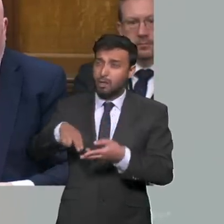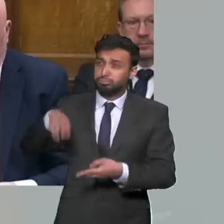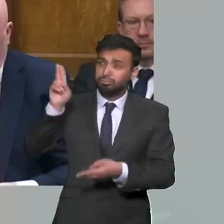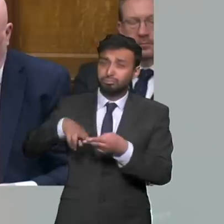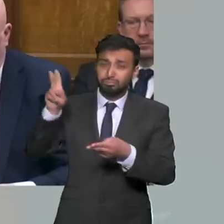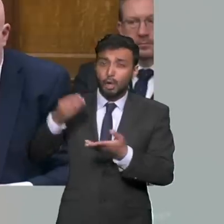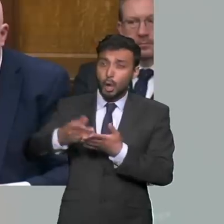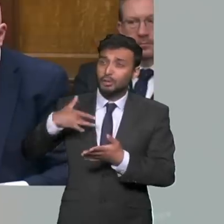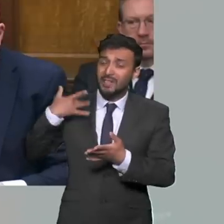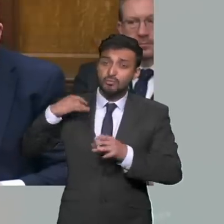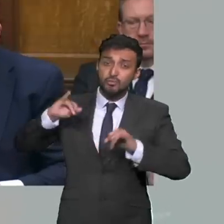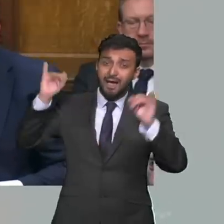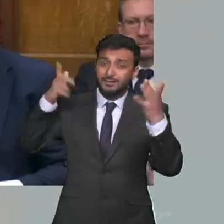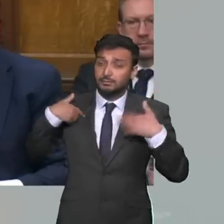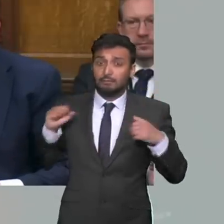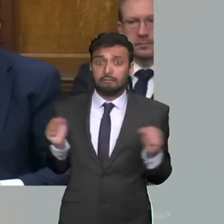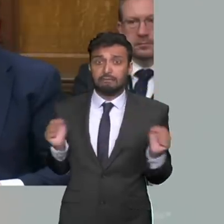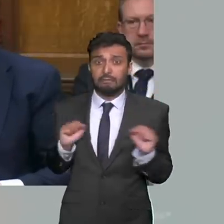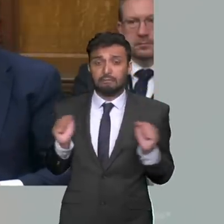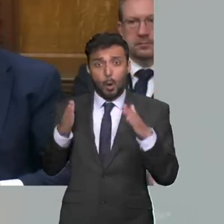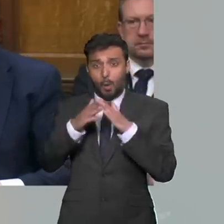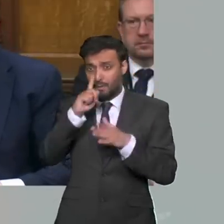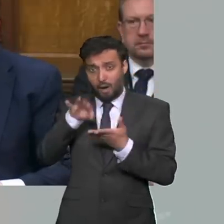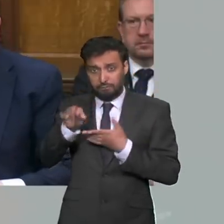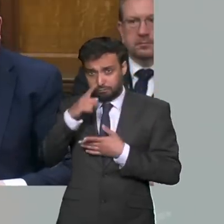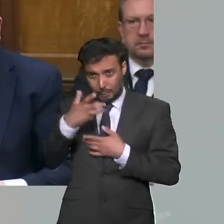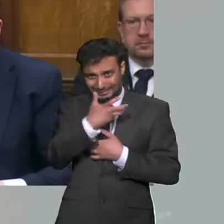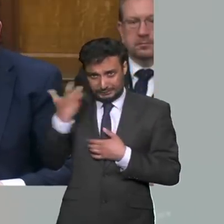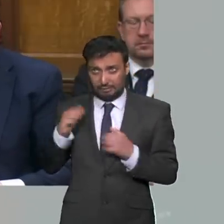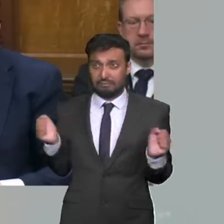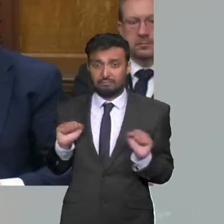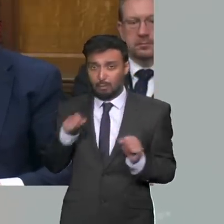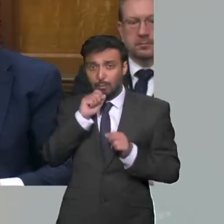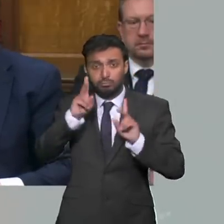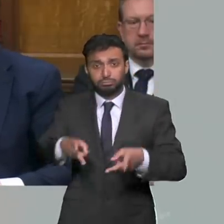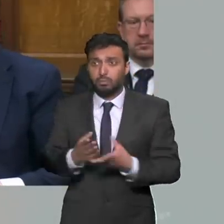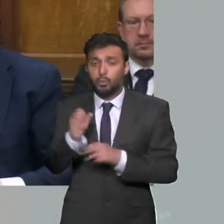So when we saw pictures of the Prime Minister partying in the middle of the pandemic was